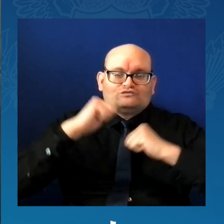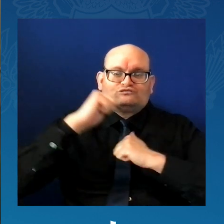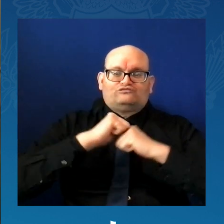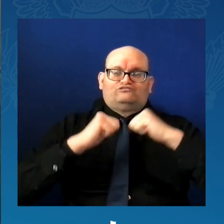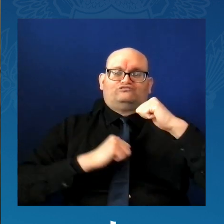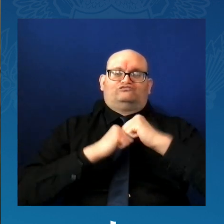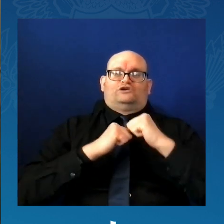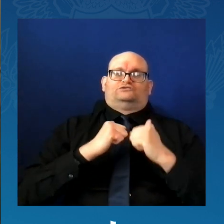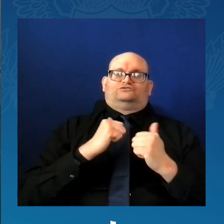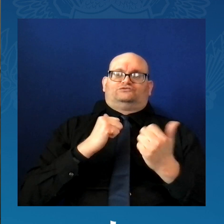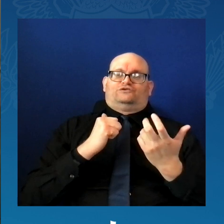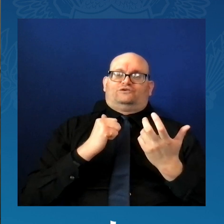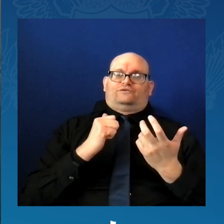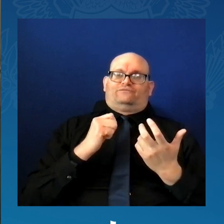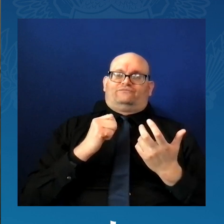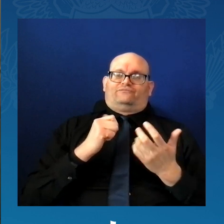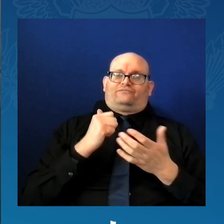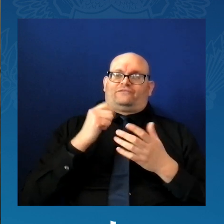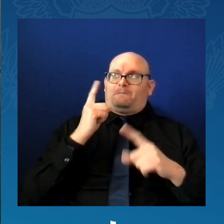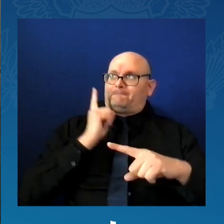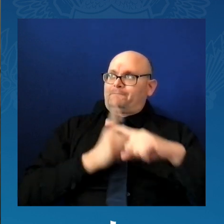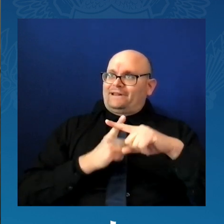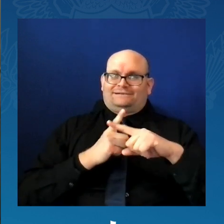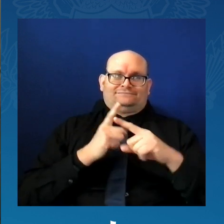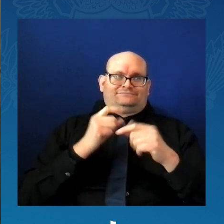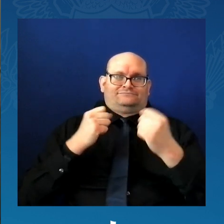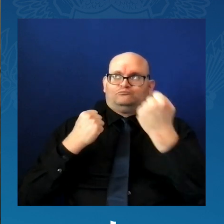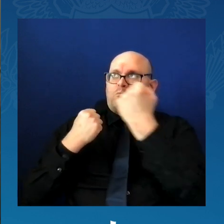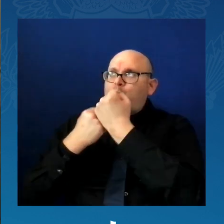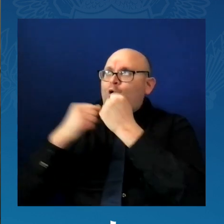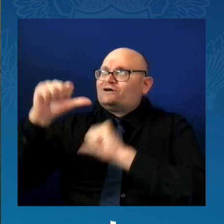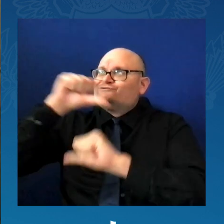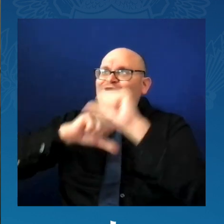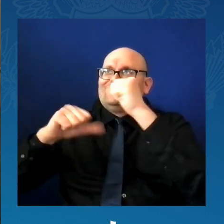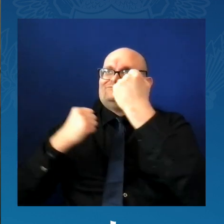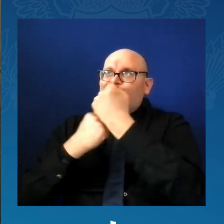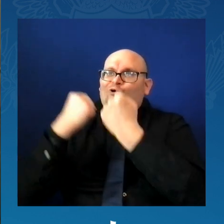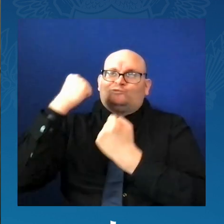But the future, there are things that are going to occur